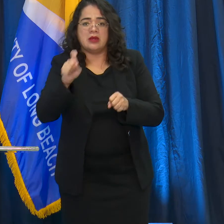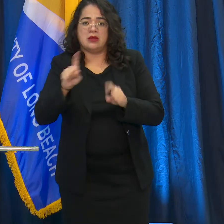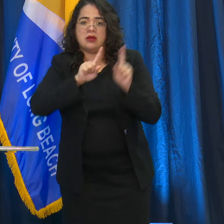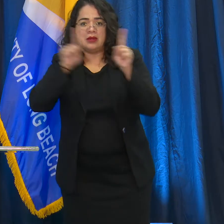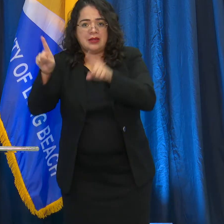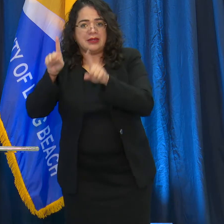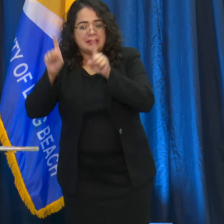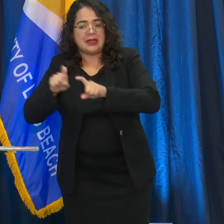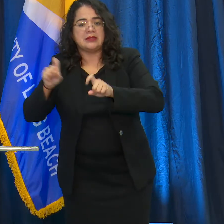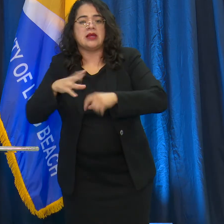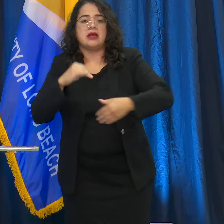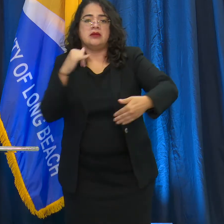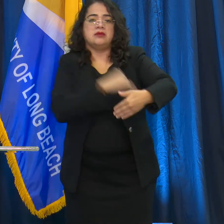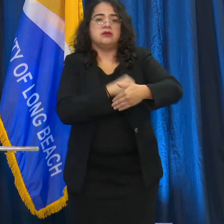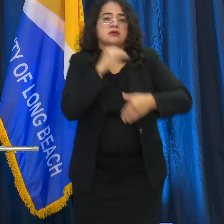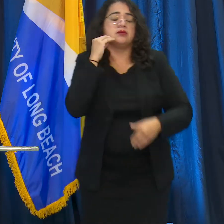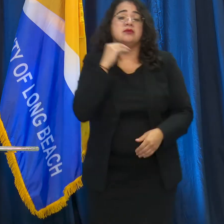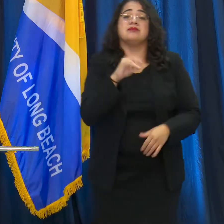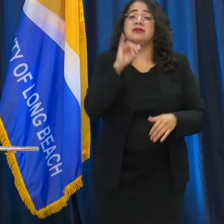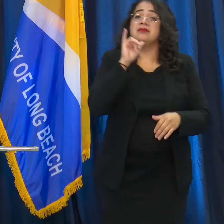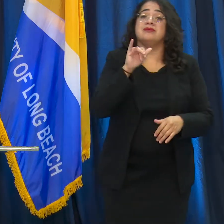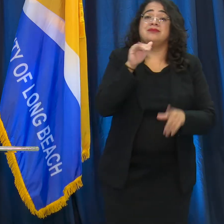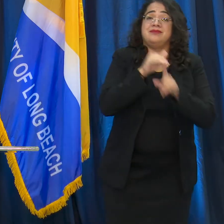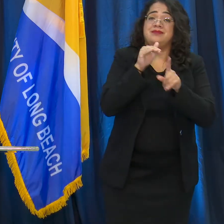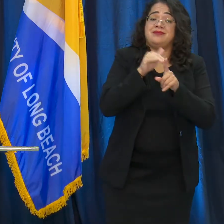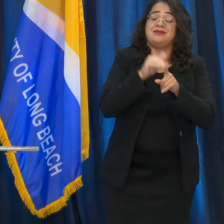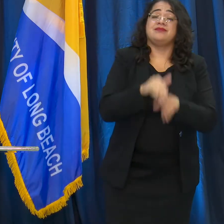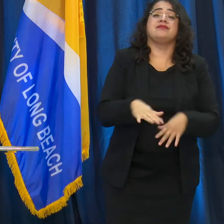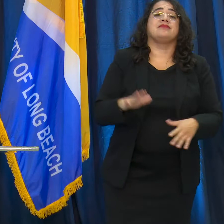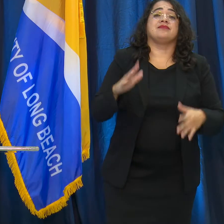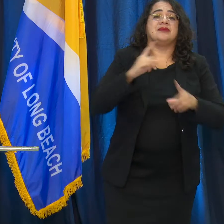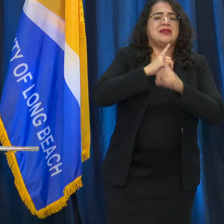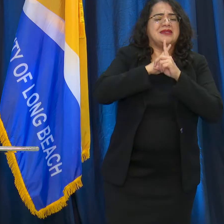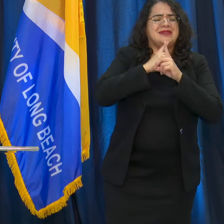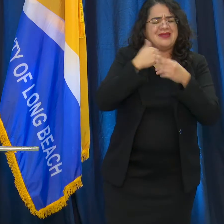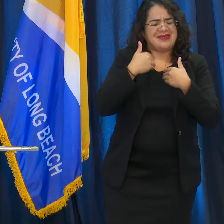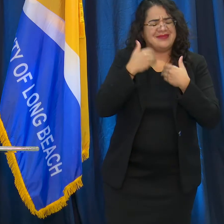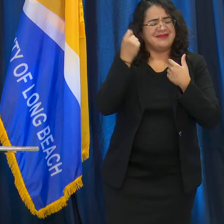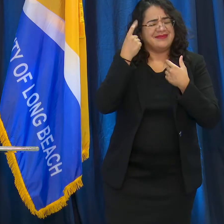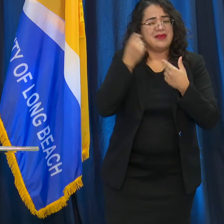our best defenses for fighting this pandemic. I know the new closures are very disappointing to patrons